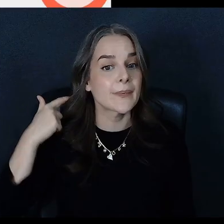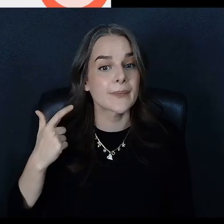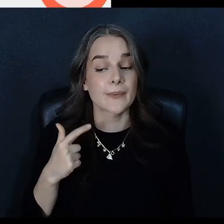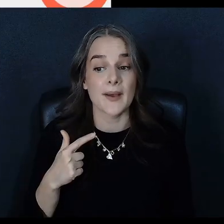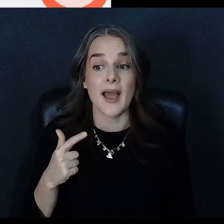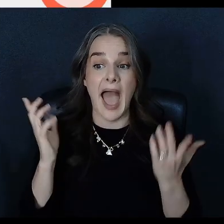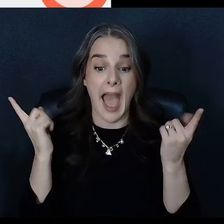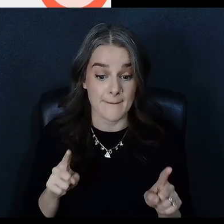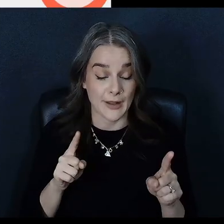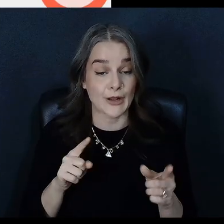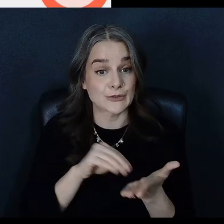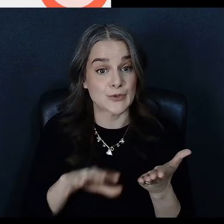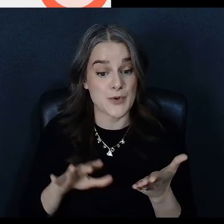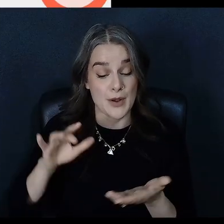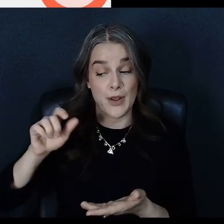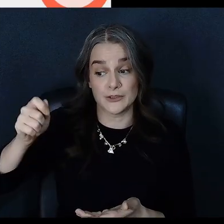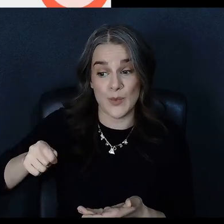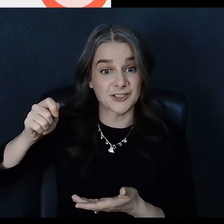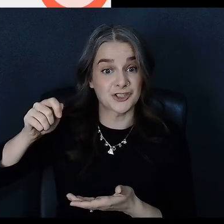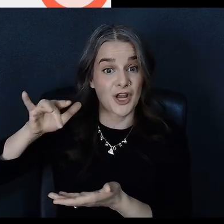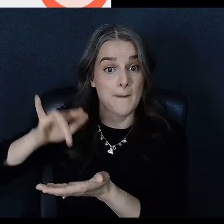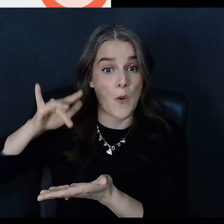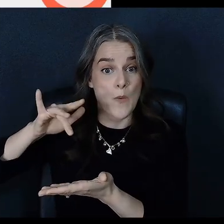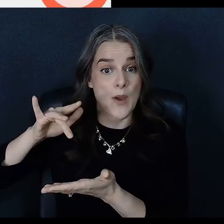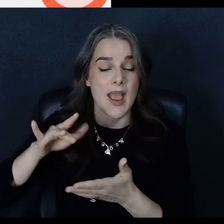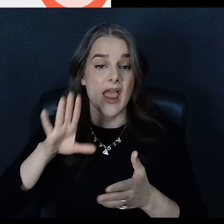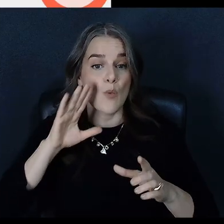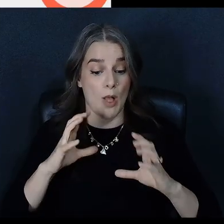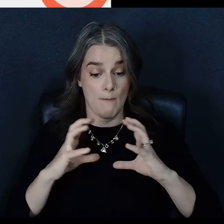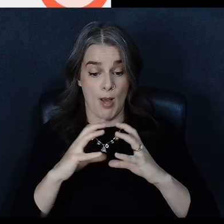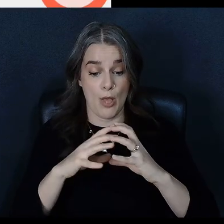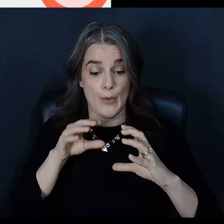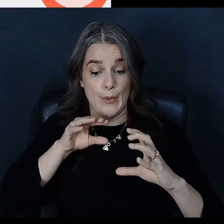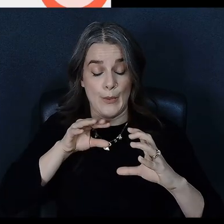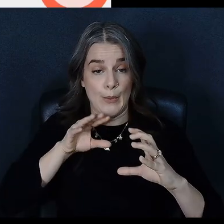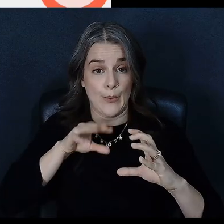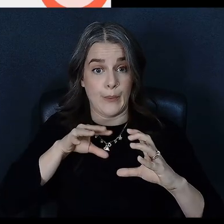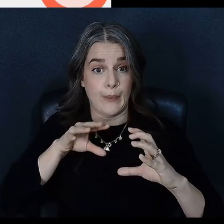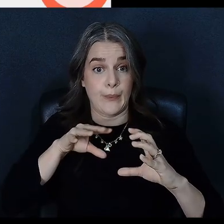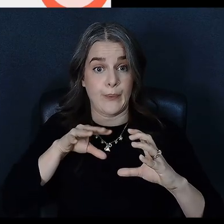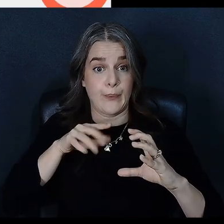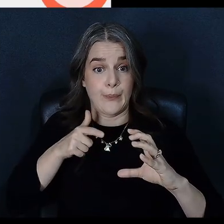the hairdryer blows the ball into the bowling pins and we, let's assume, get a strike.